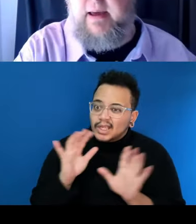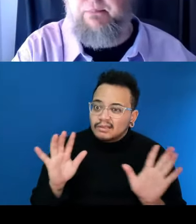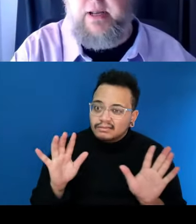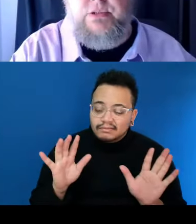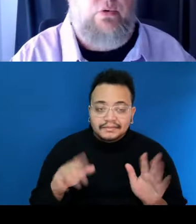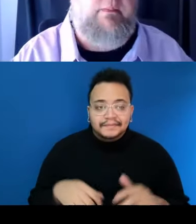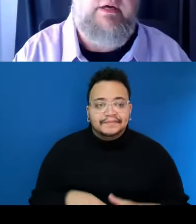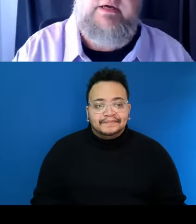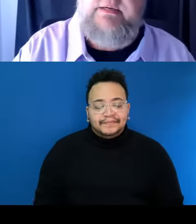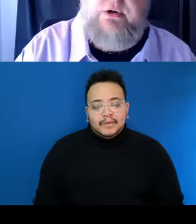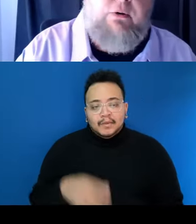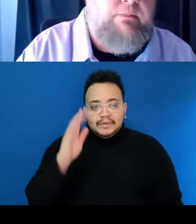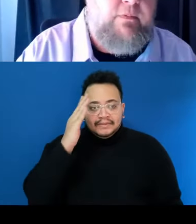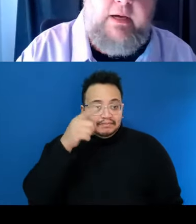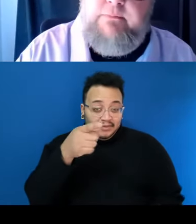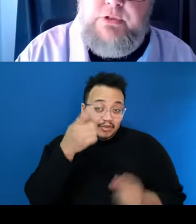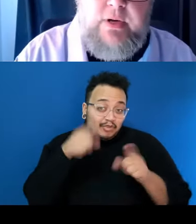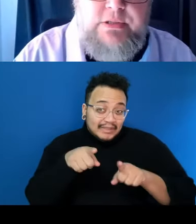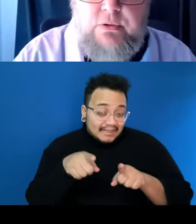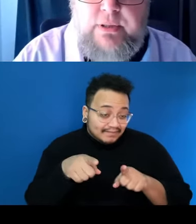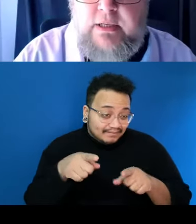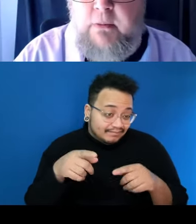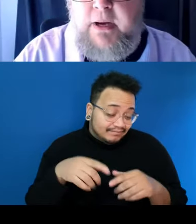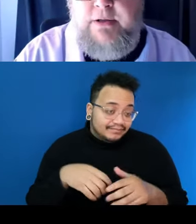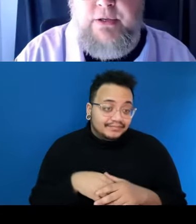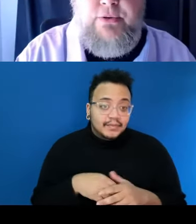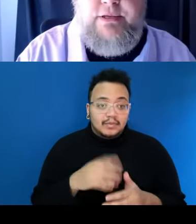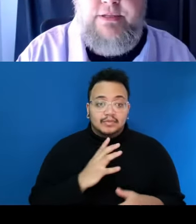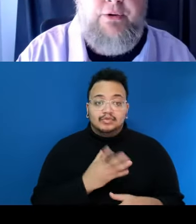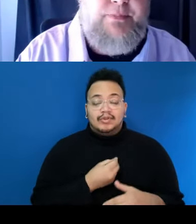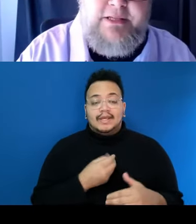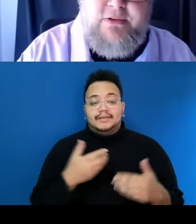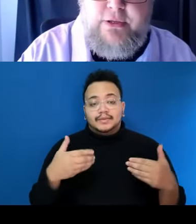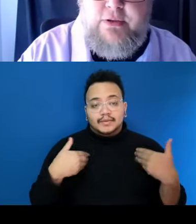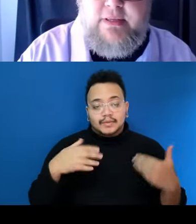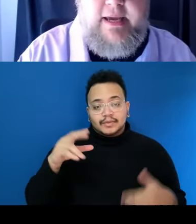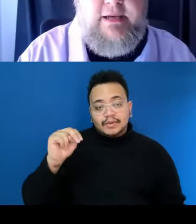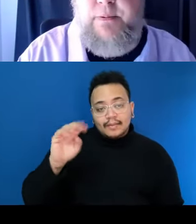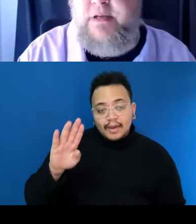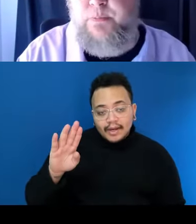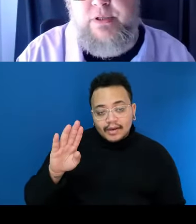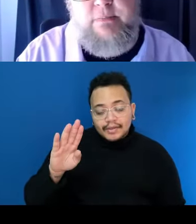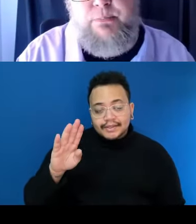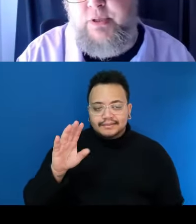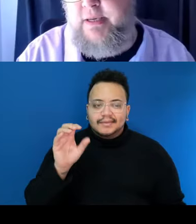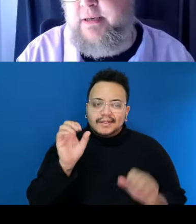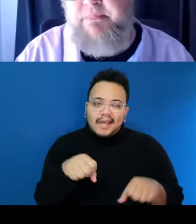in that brainstorm. So, trans youth and nonbinary youth and gender expansive youth can experience bullying